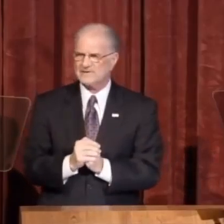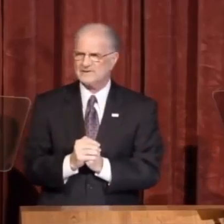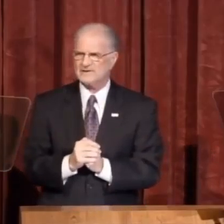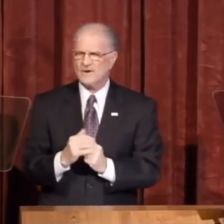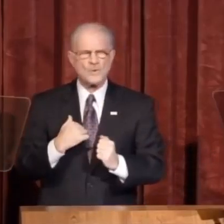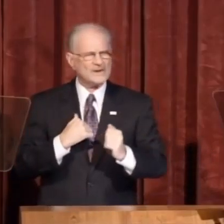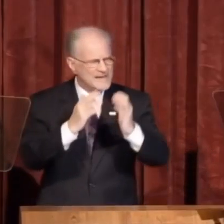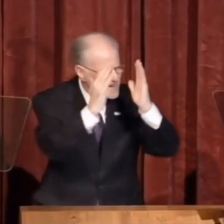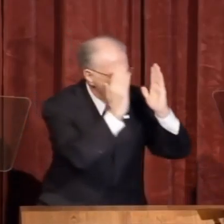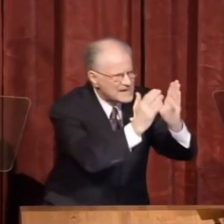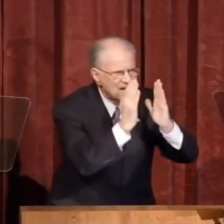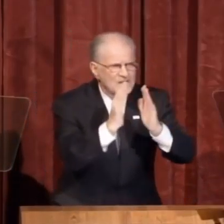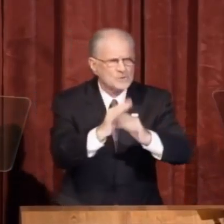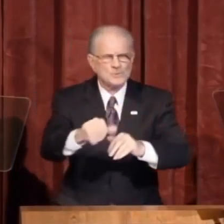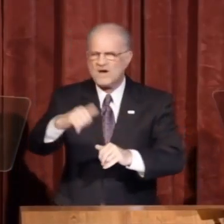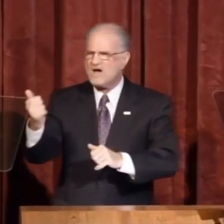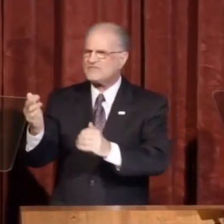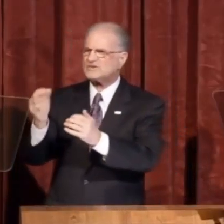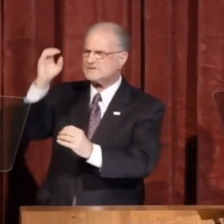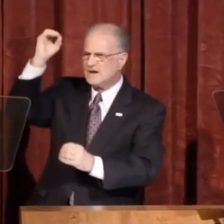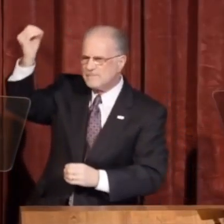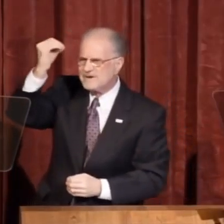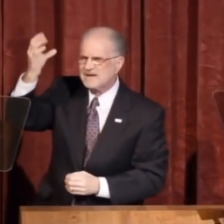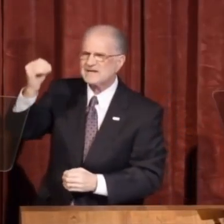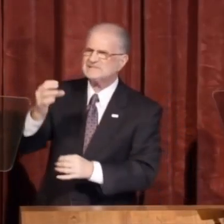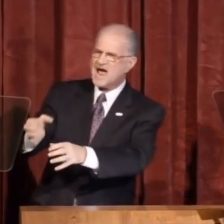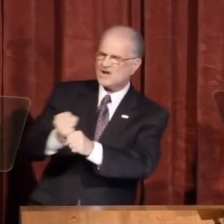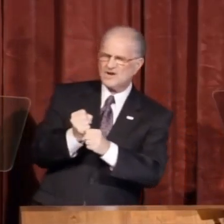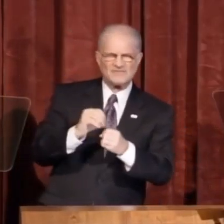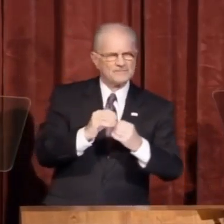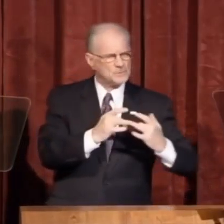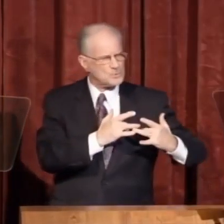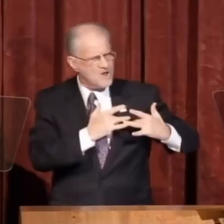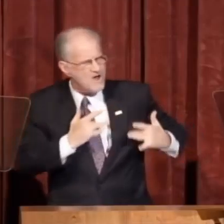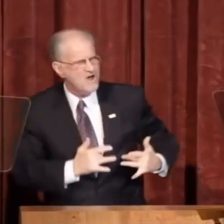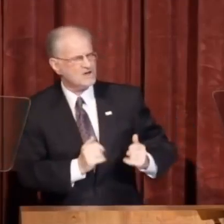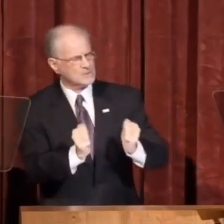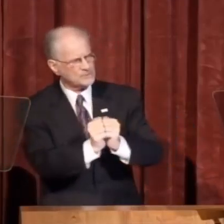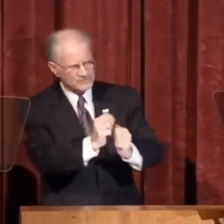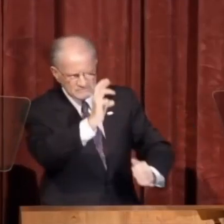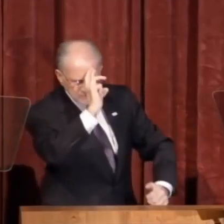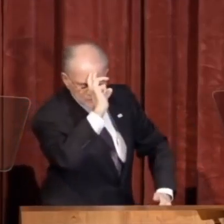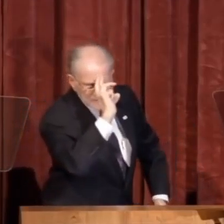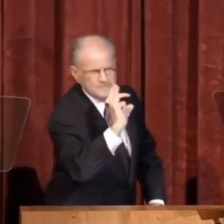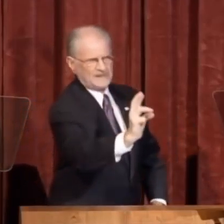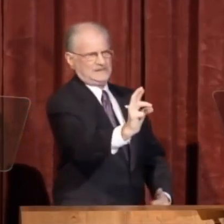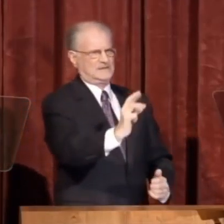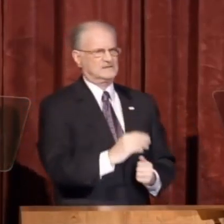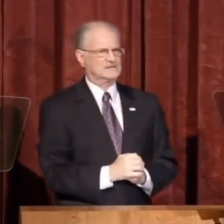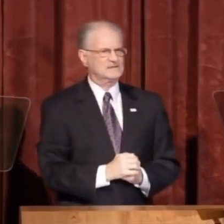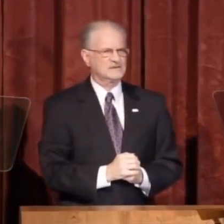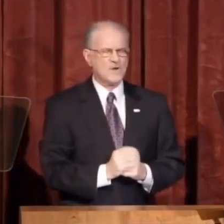Our bilingual communication fosters sharing of diversity of opinion and ideas.